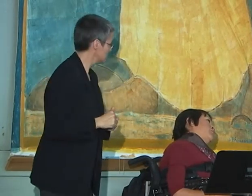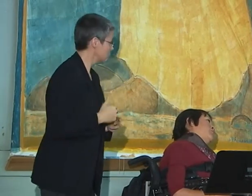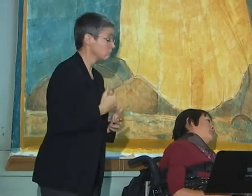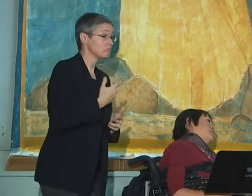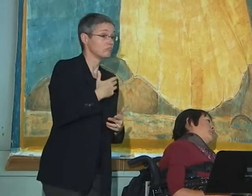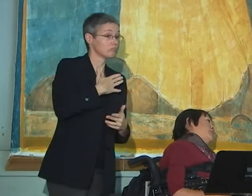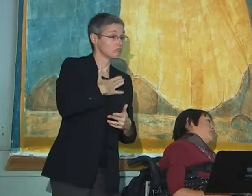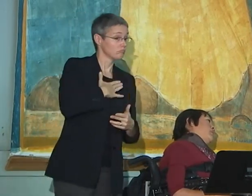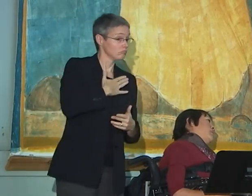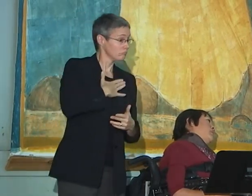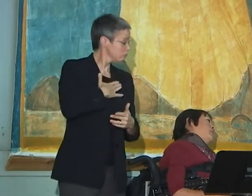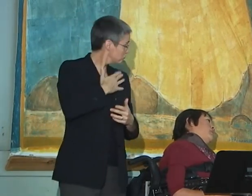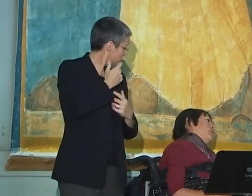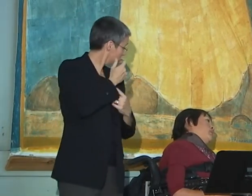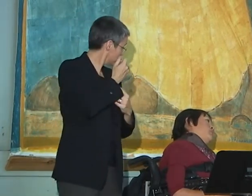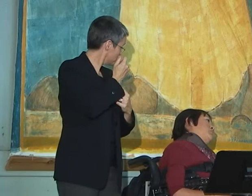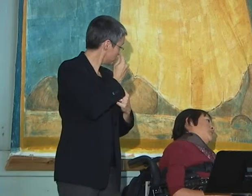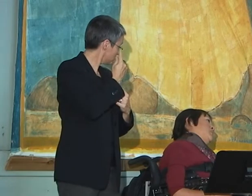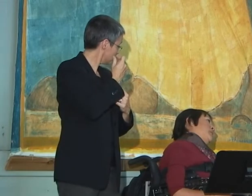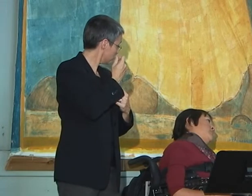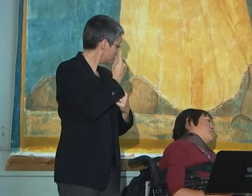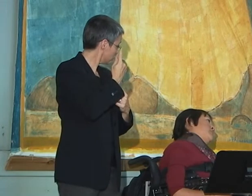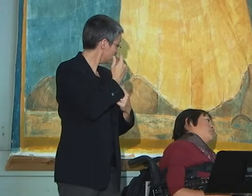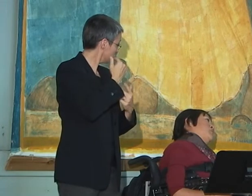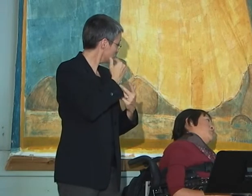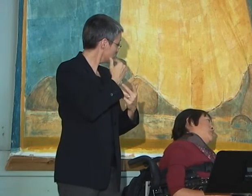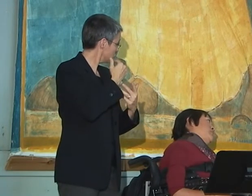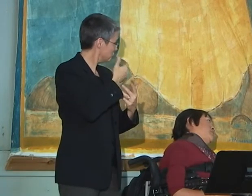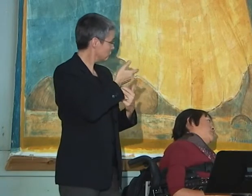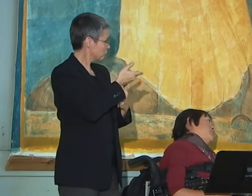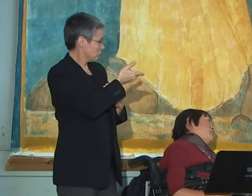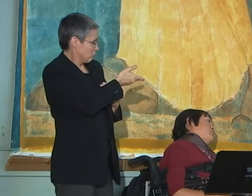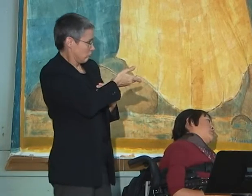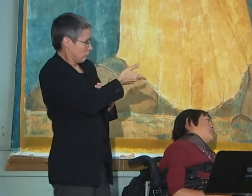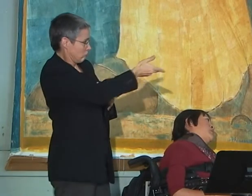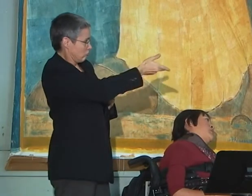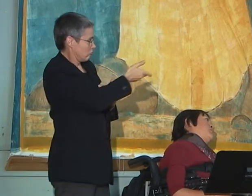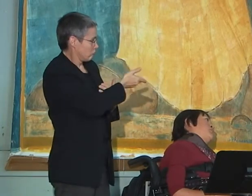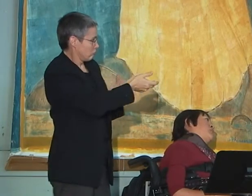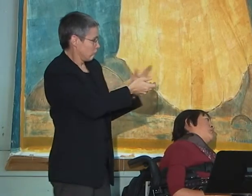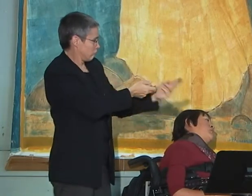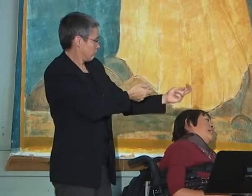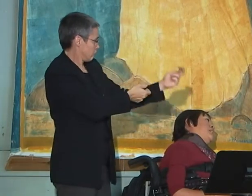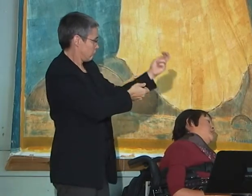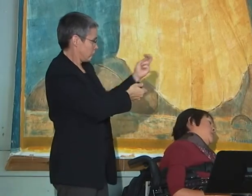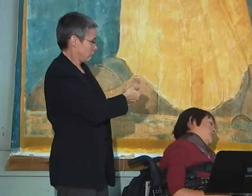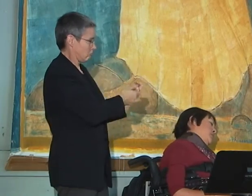will be appearing on a random basis. There's no favouritism - they're going to draw your name out of a hat.